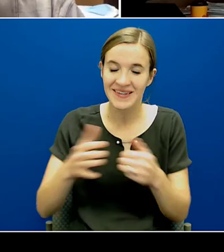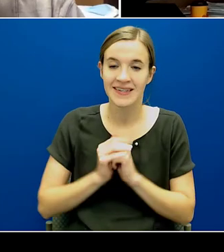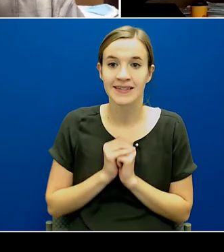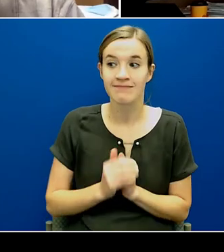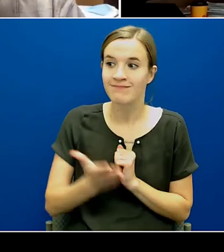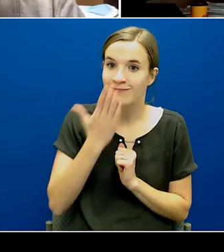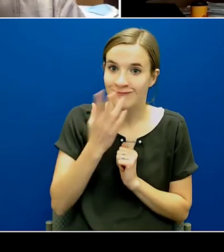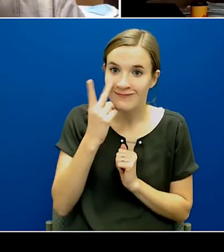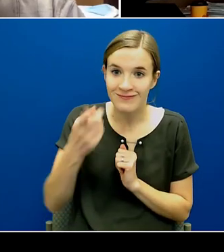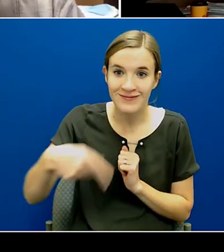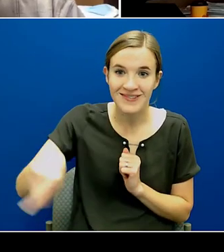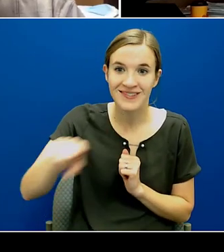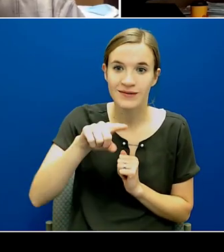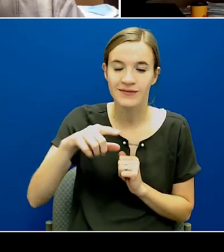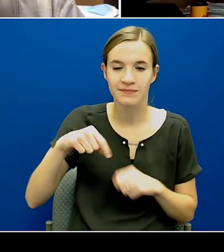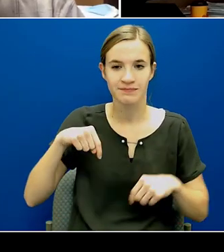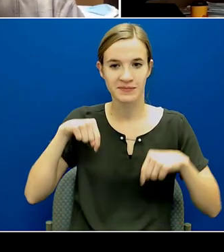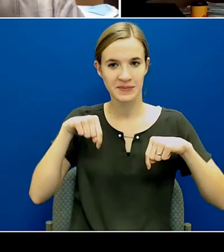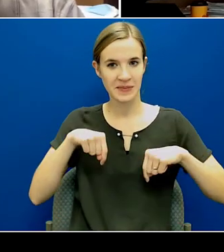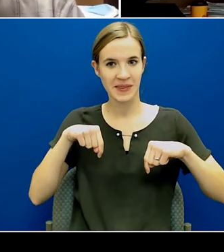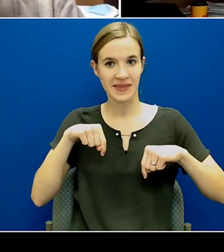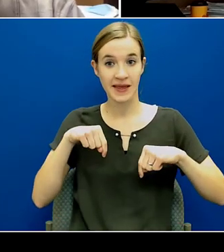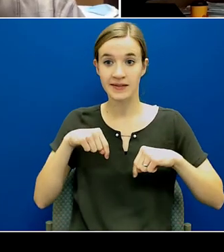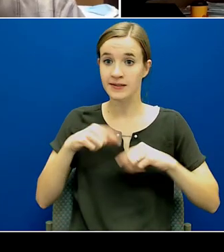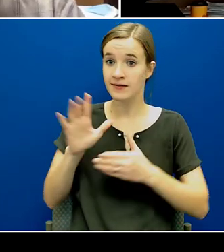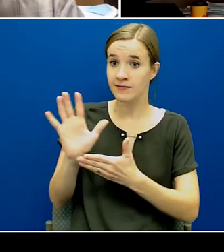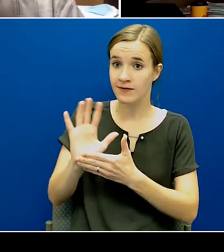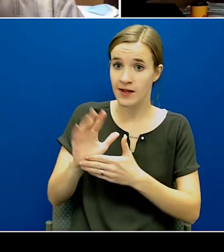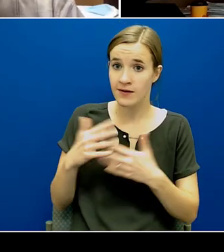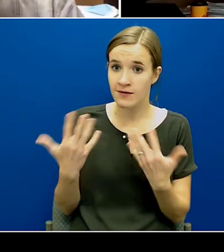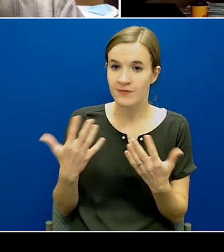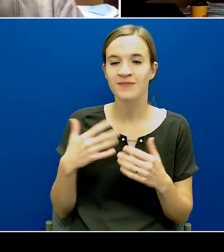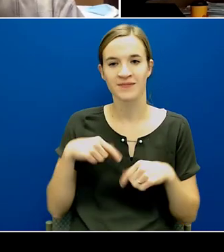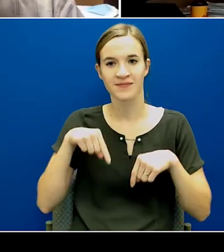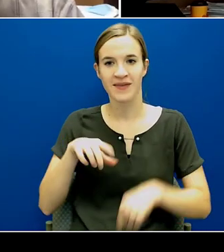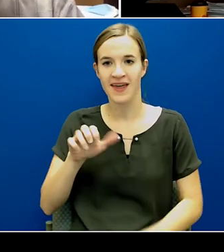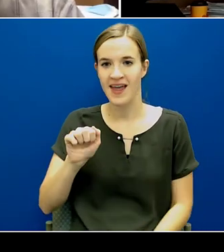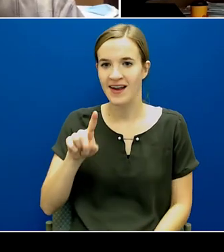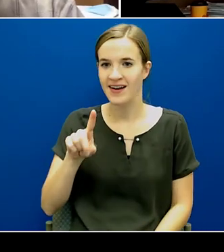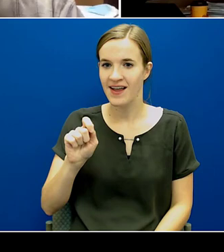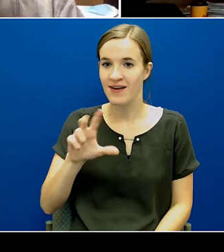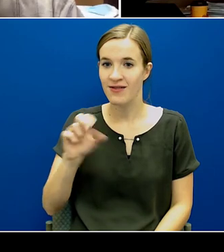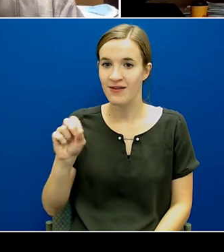again on another issue of the ADA 30 Idaho